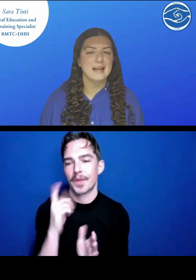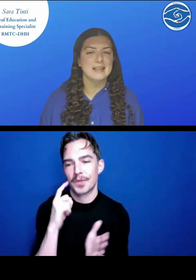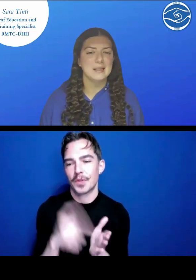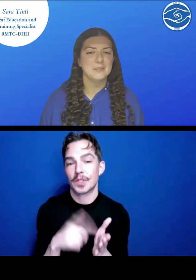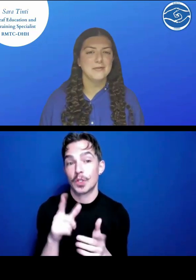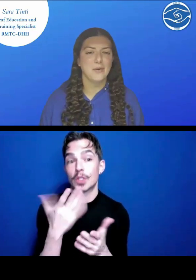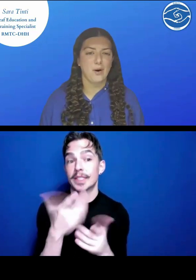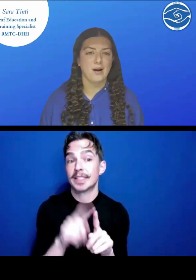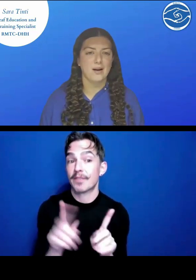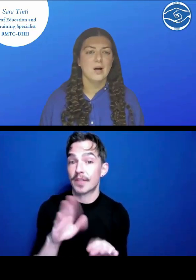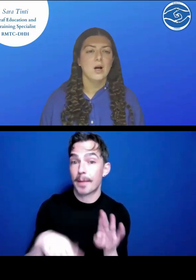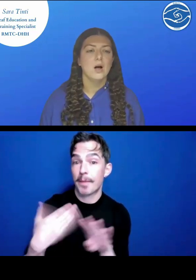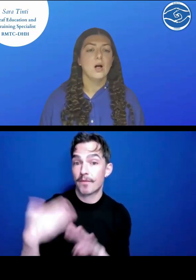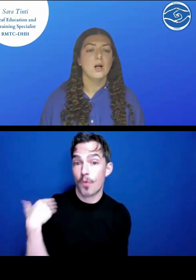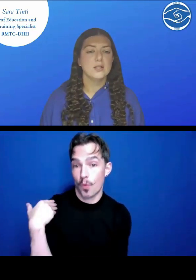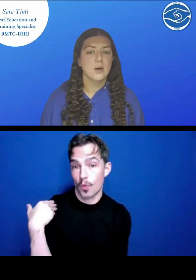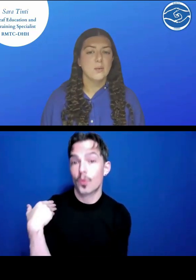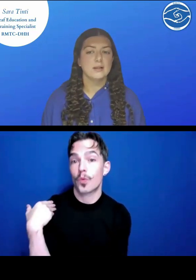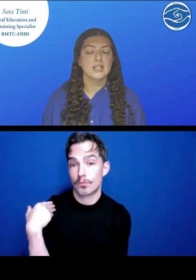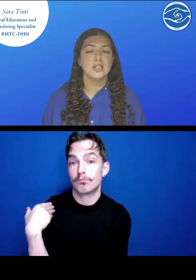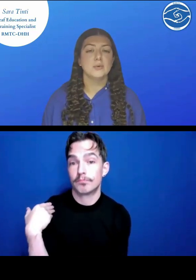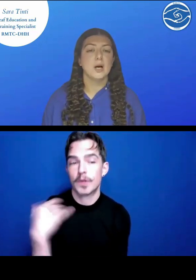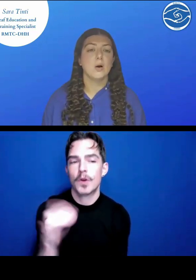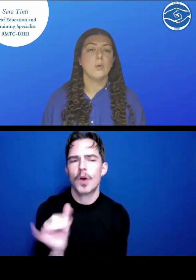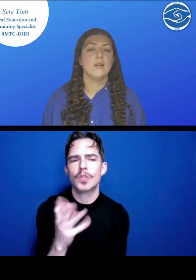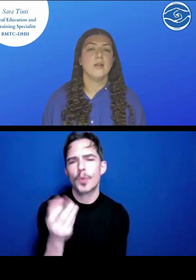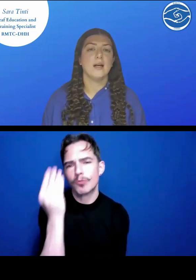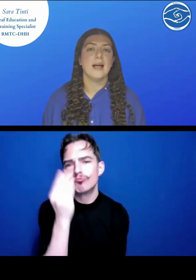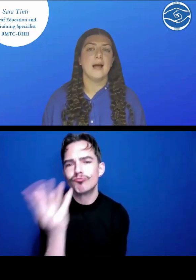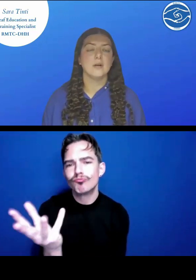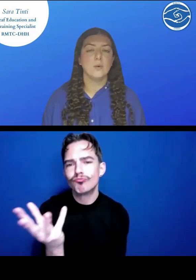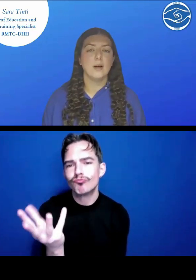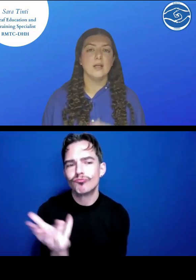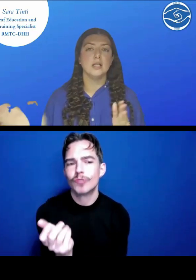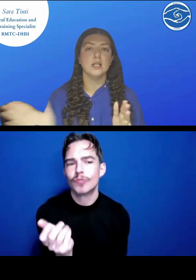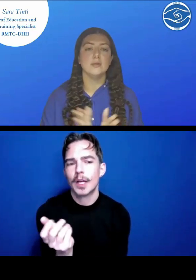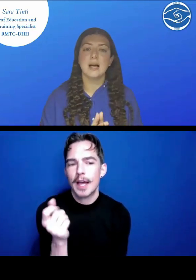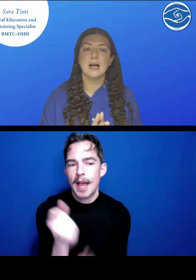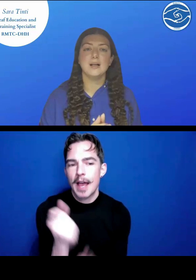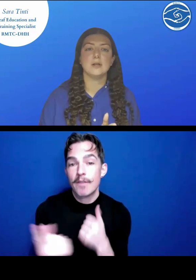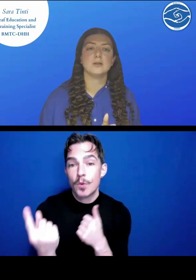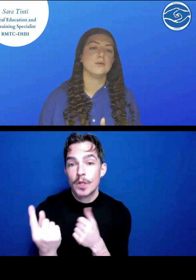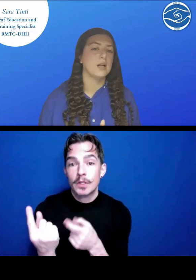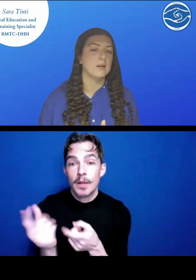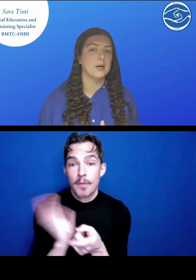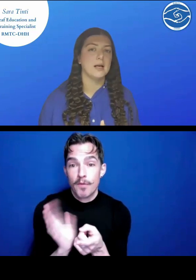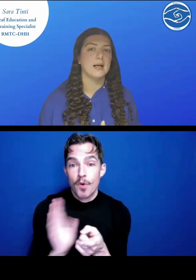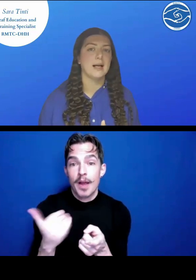than it did before. Also, I want to let you know that everyone that used to have a loan library